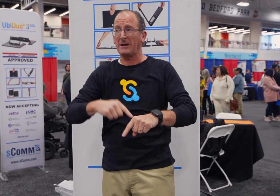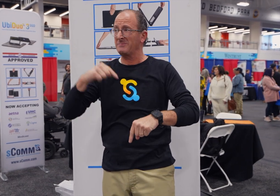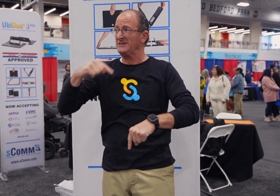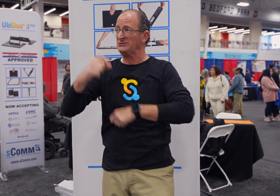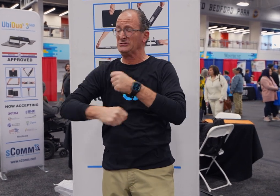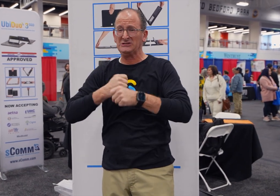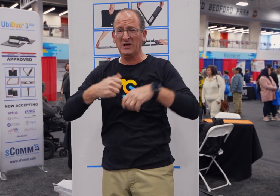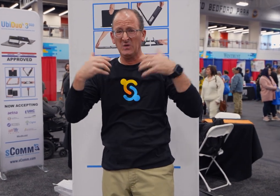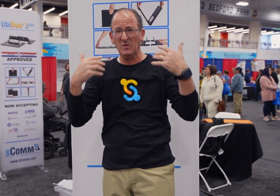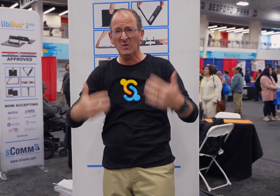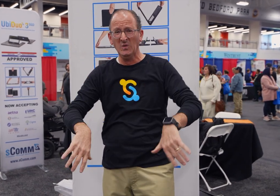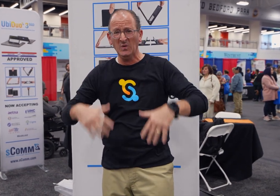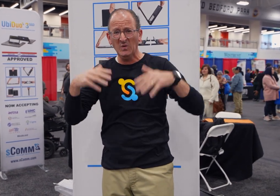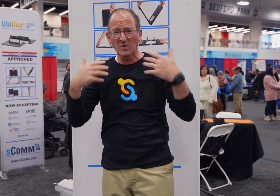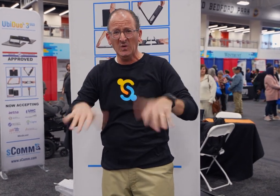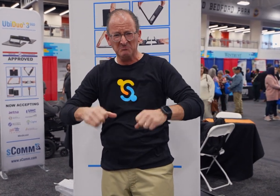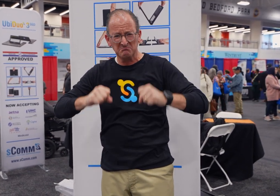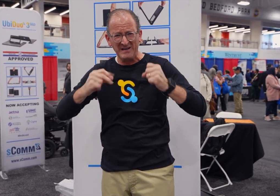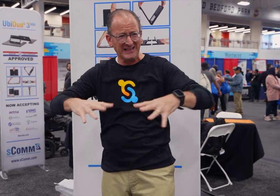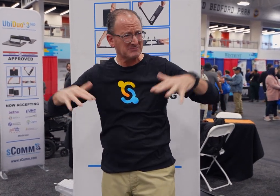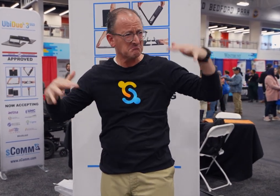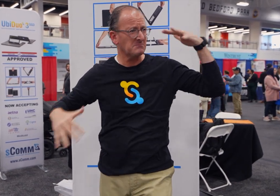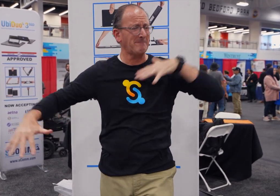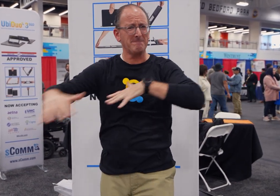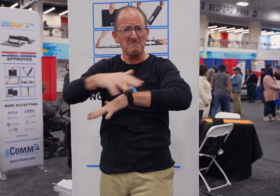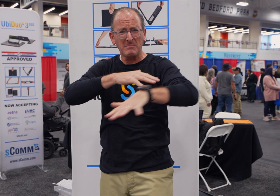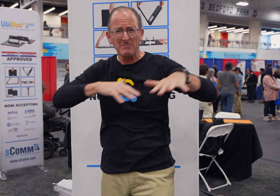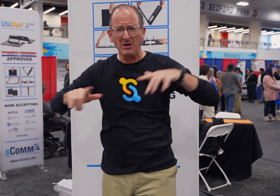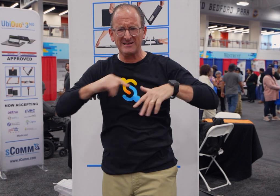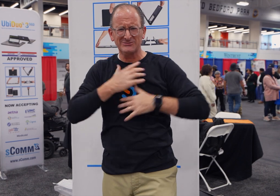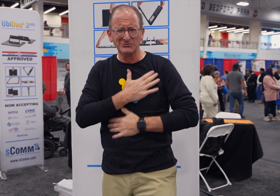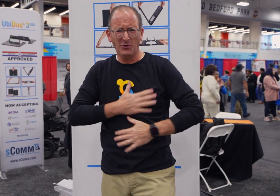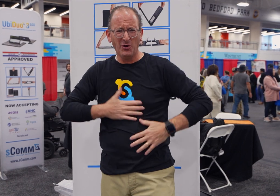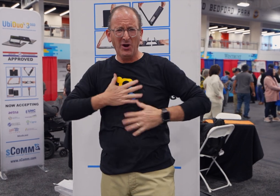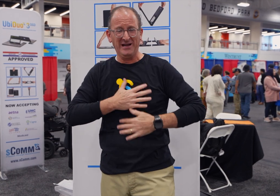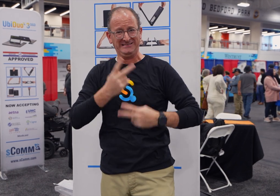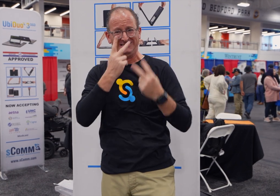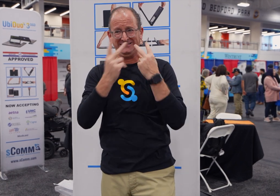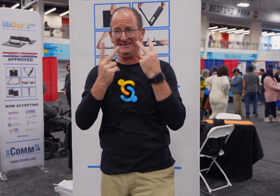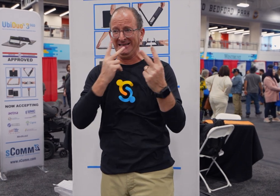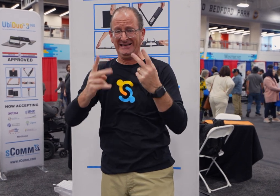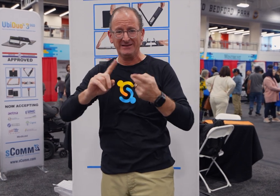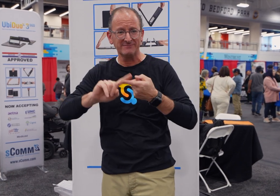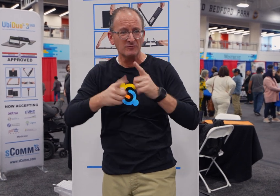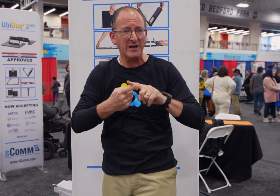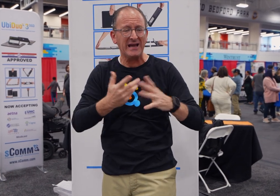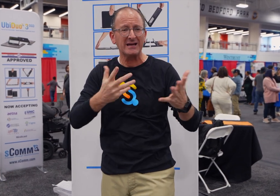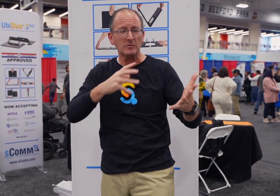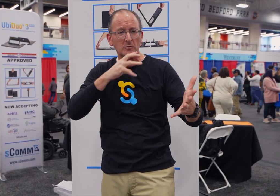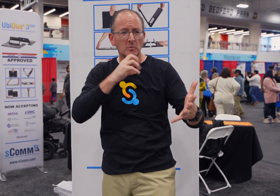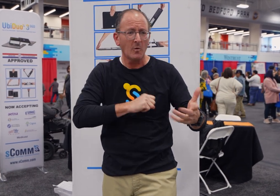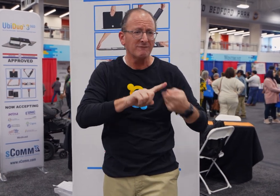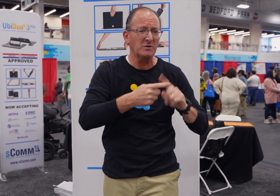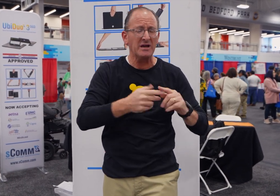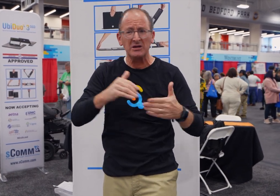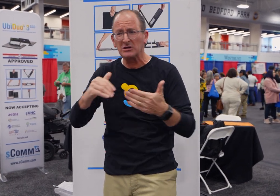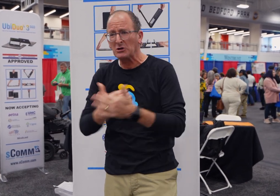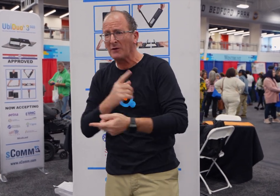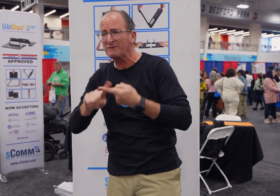This year has been amazing! There are so many people here and I've been enjoying seeing friends both old and new.